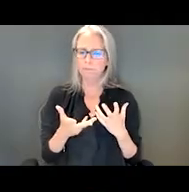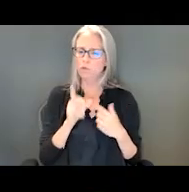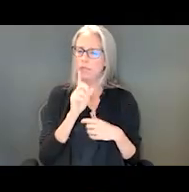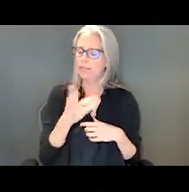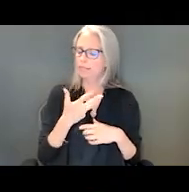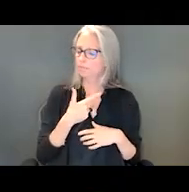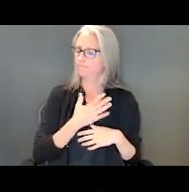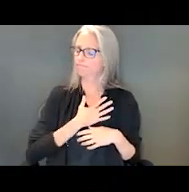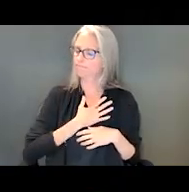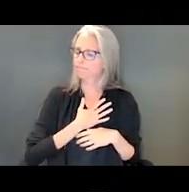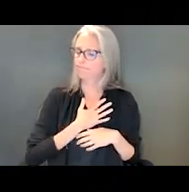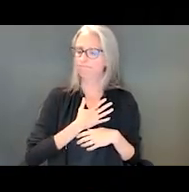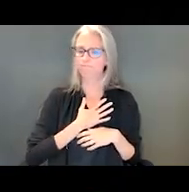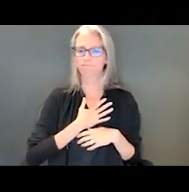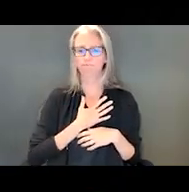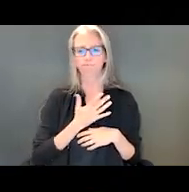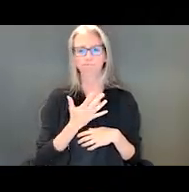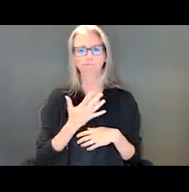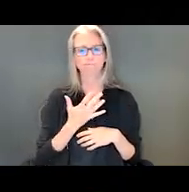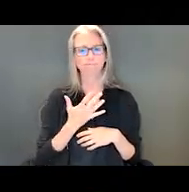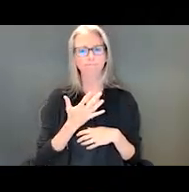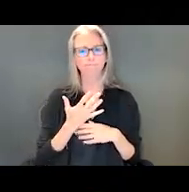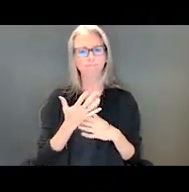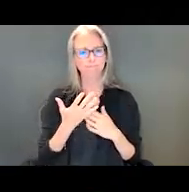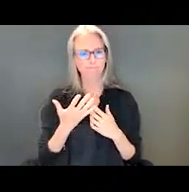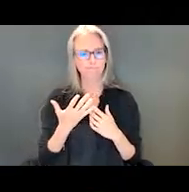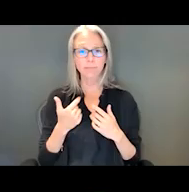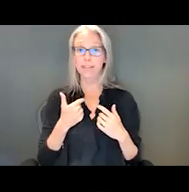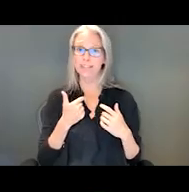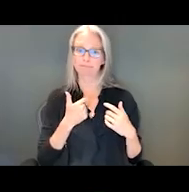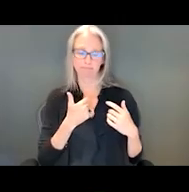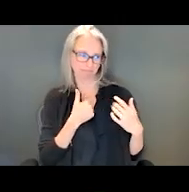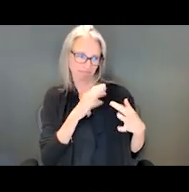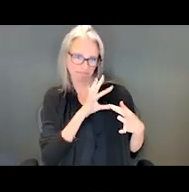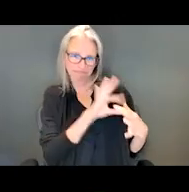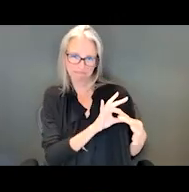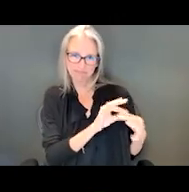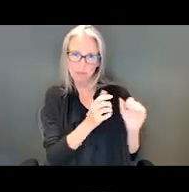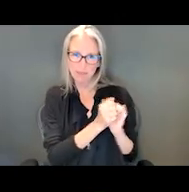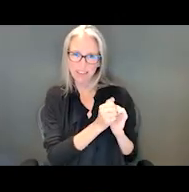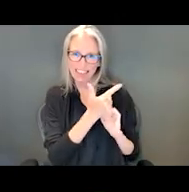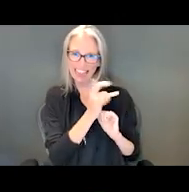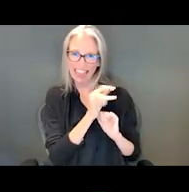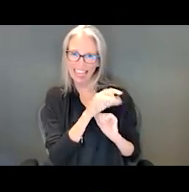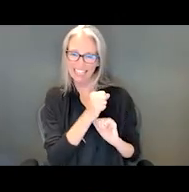Nations agreement for that led into the international year in 1,981 and then the international decade